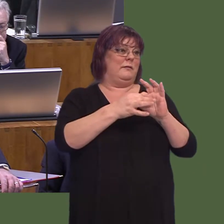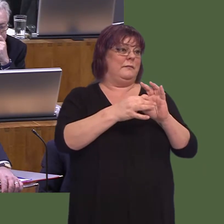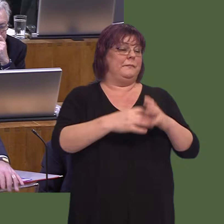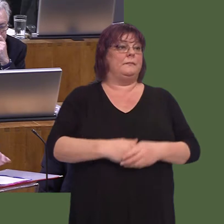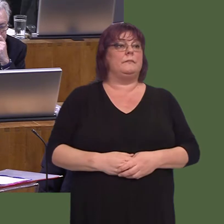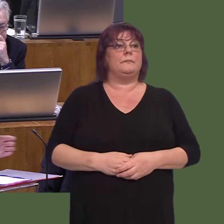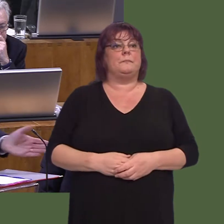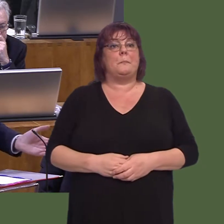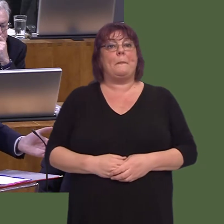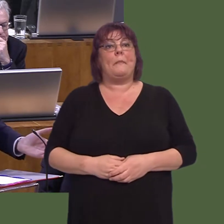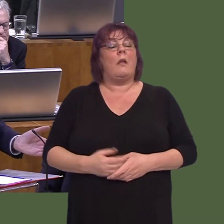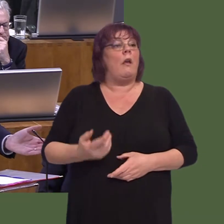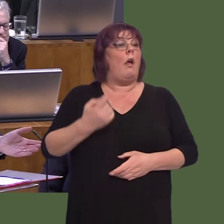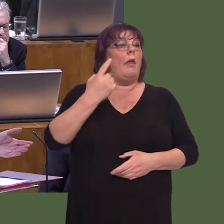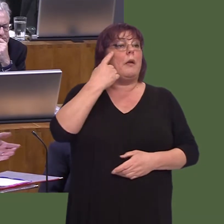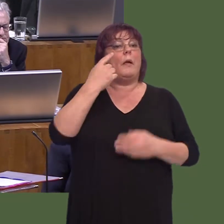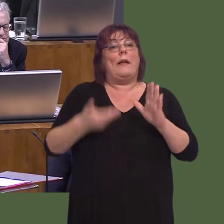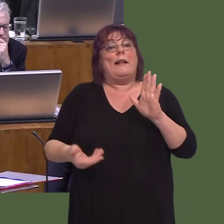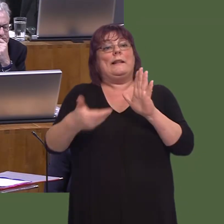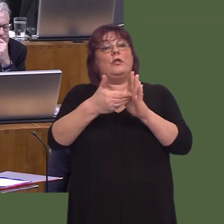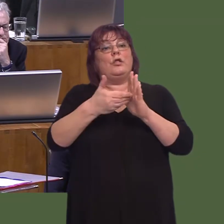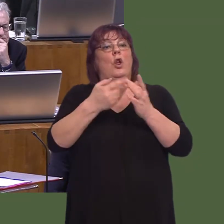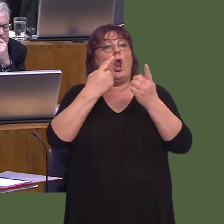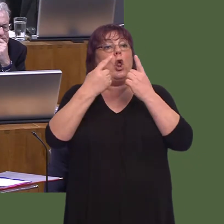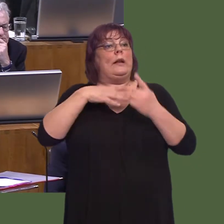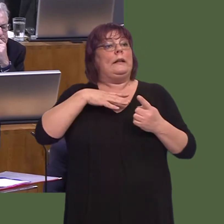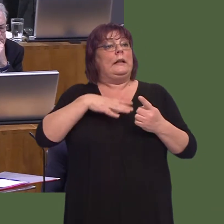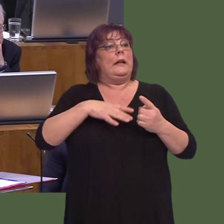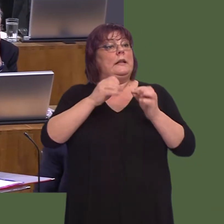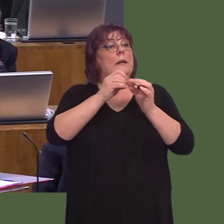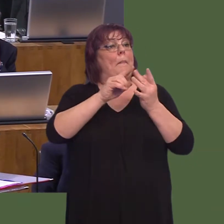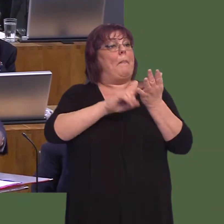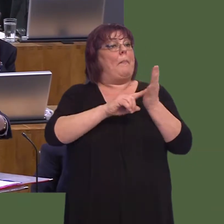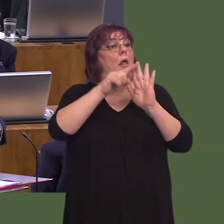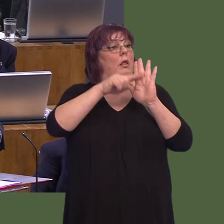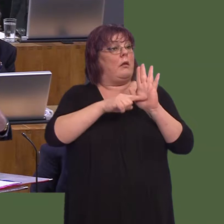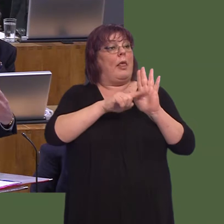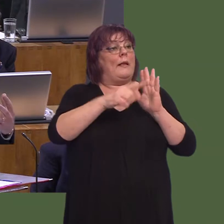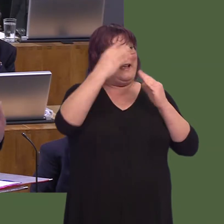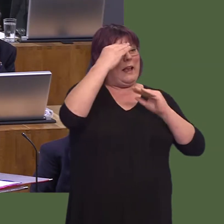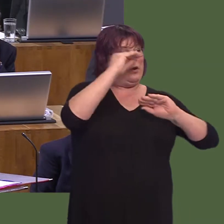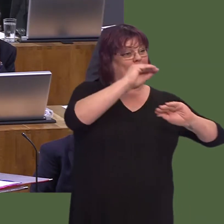If we look, for example, just beyond that to the Additional Learning Needs and Education Tribunal (Wales) Bill; that looks at bringing together education and health provision for